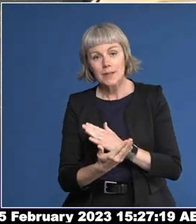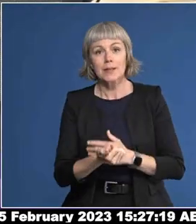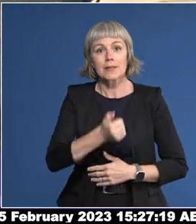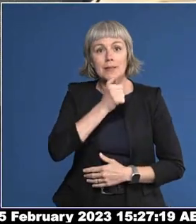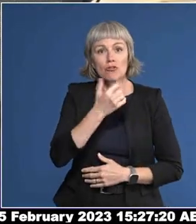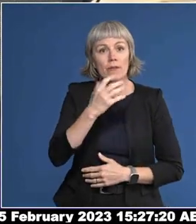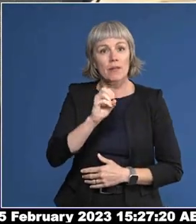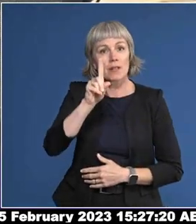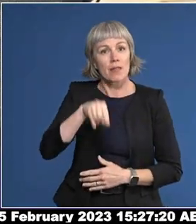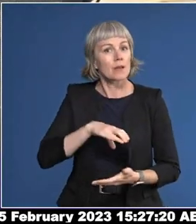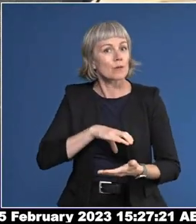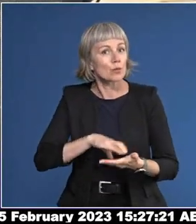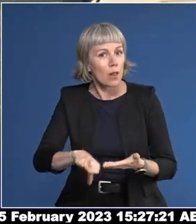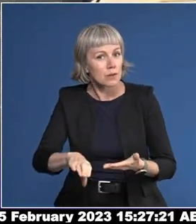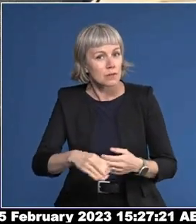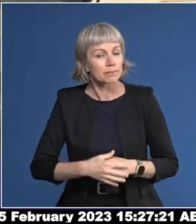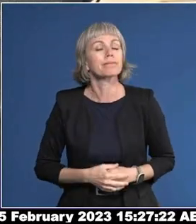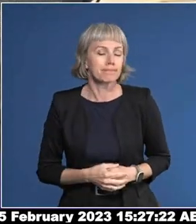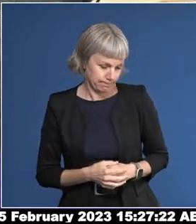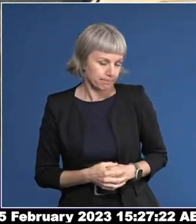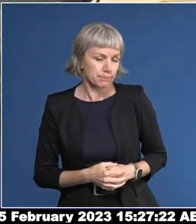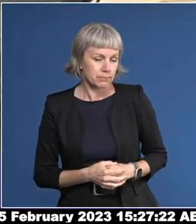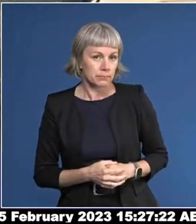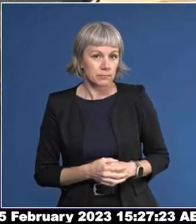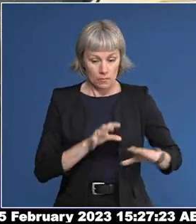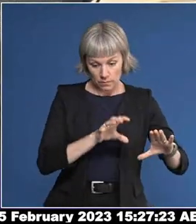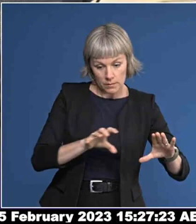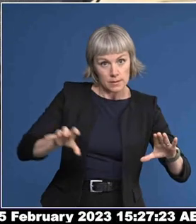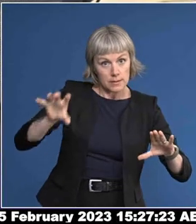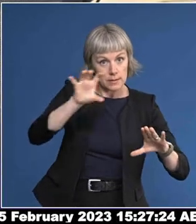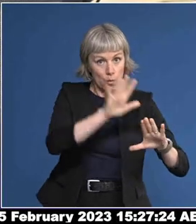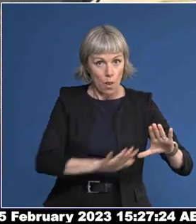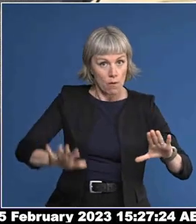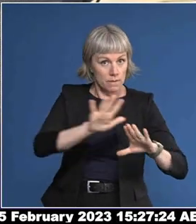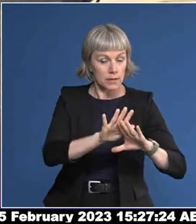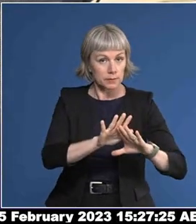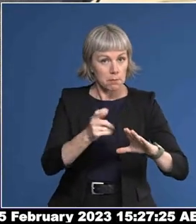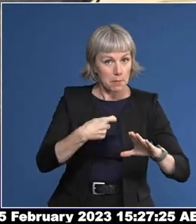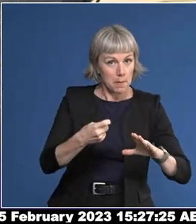And you have members in all states and territories of Australia. Yes.